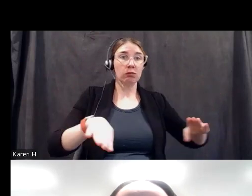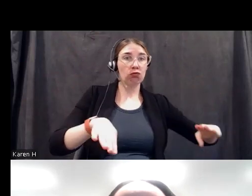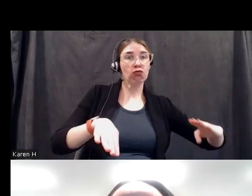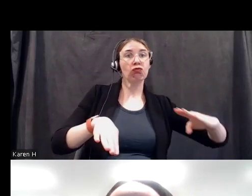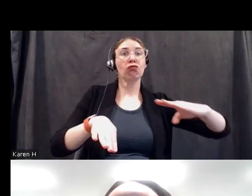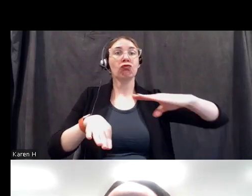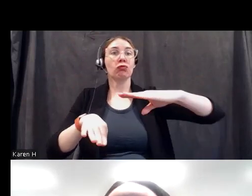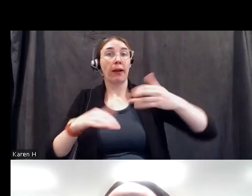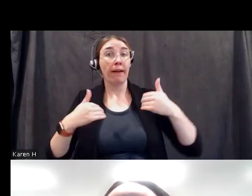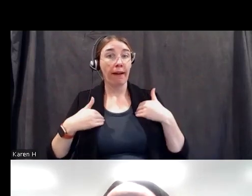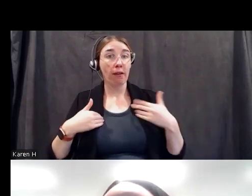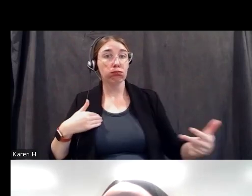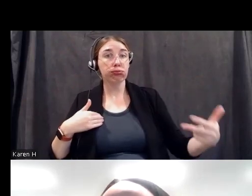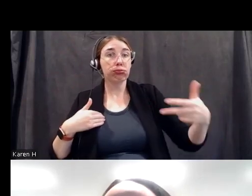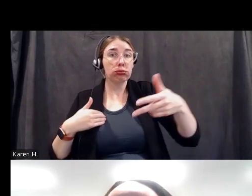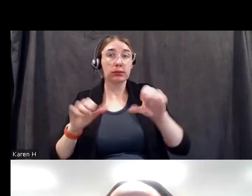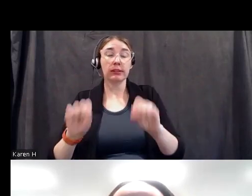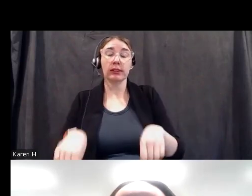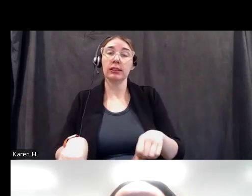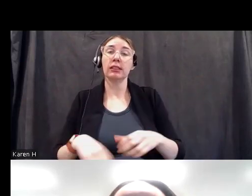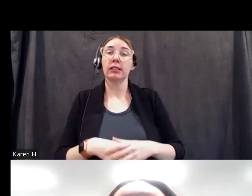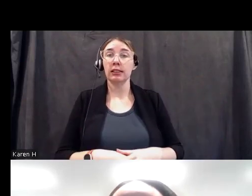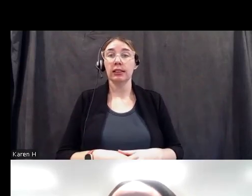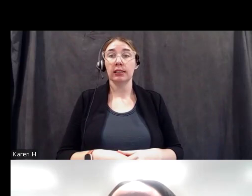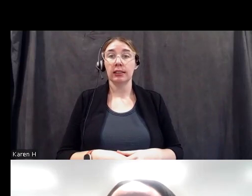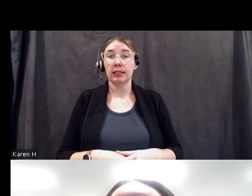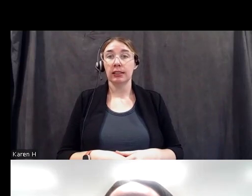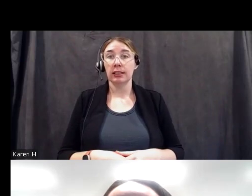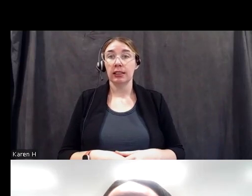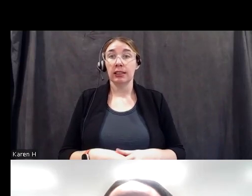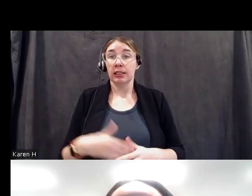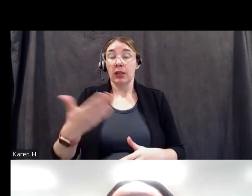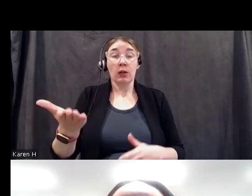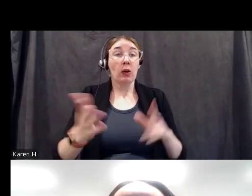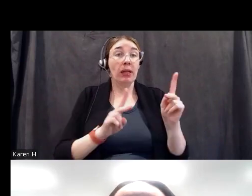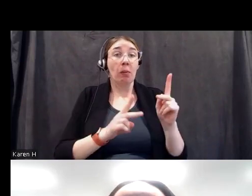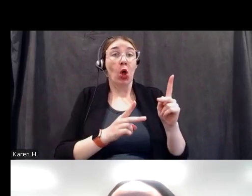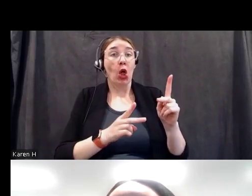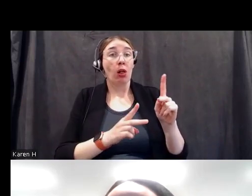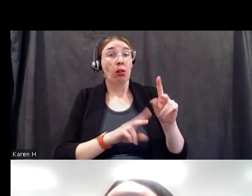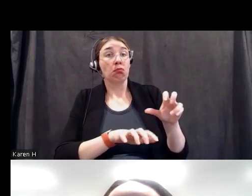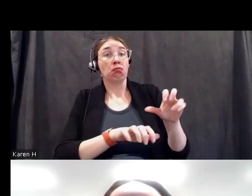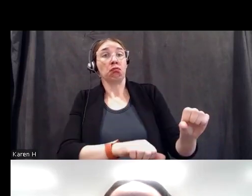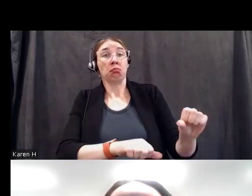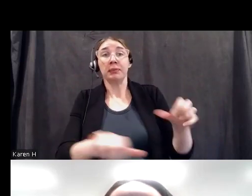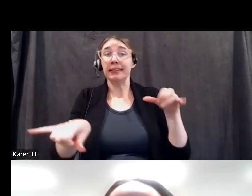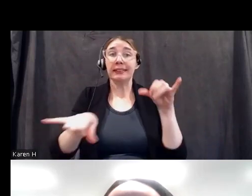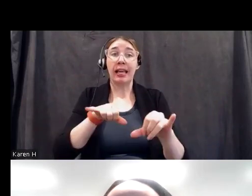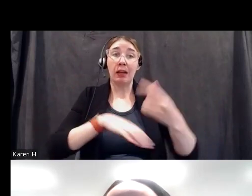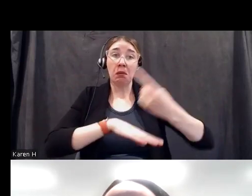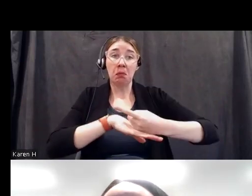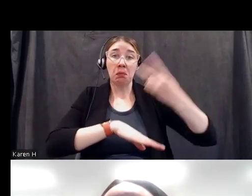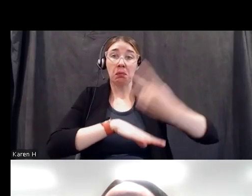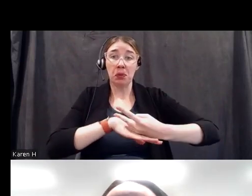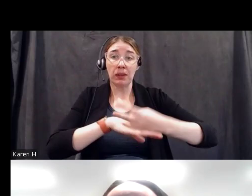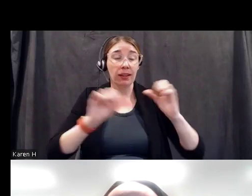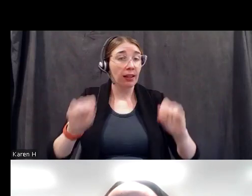Each one is available for people to reserve and spend a day or two in the Adirondacks.